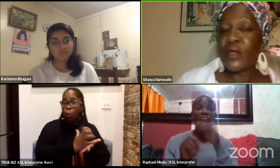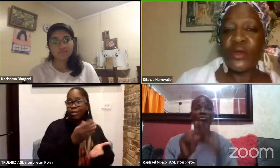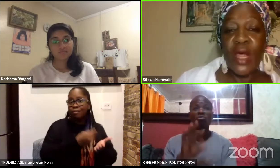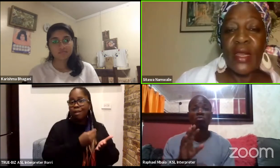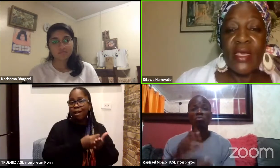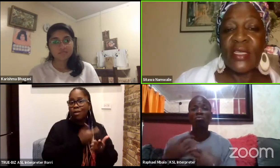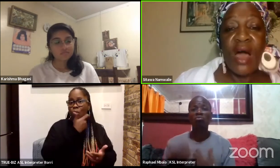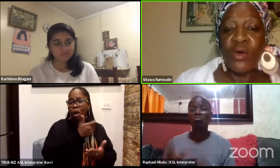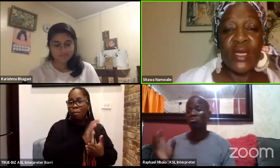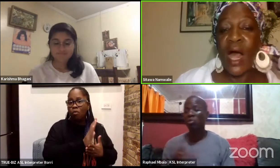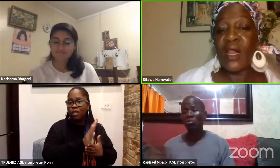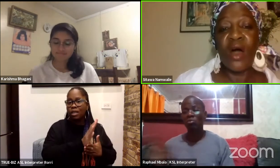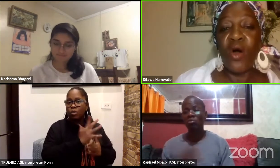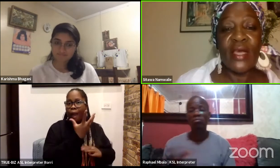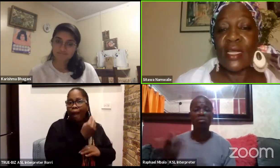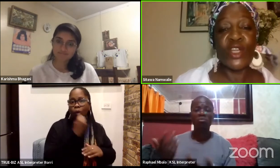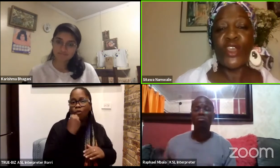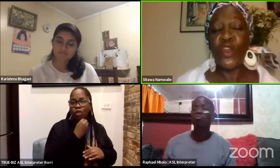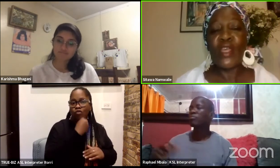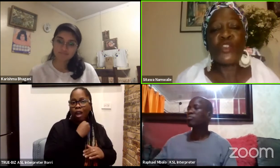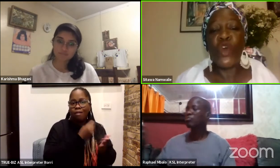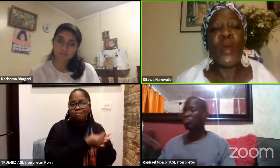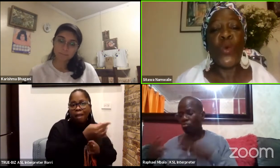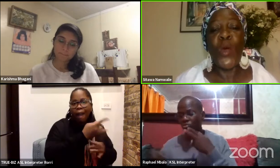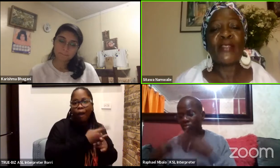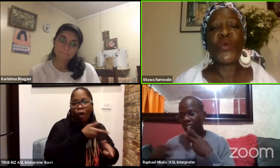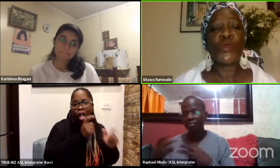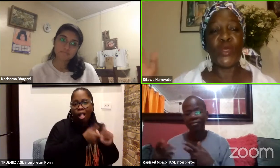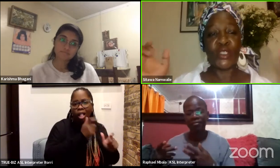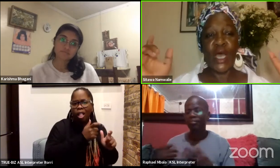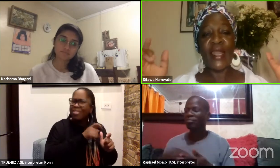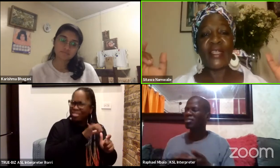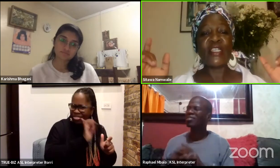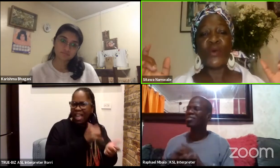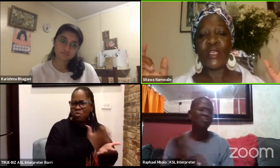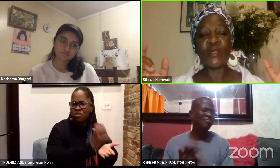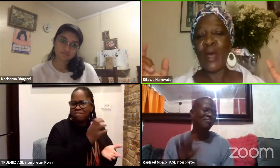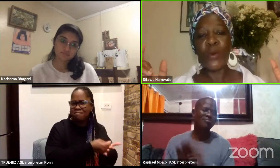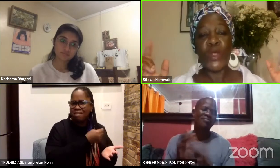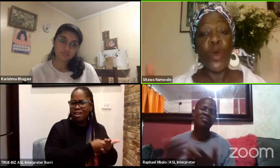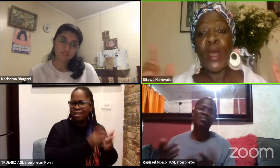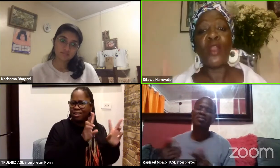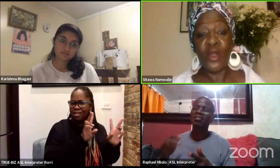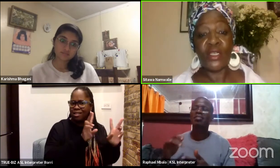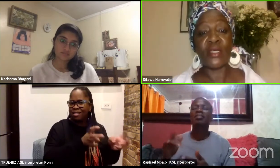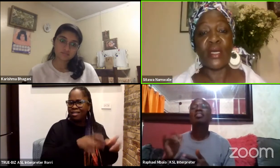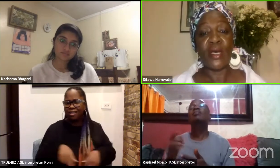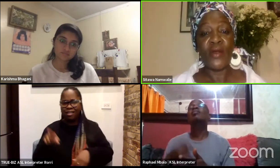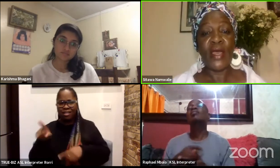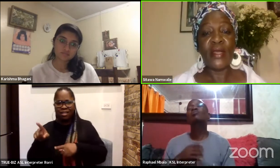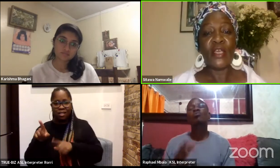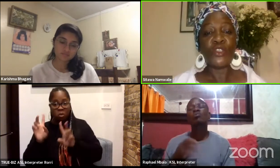go and eat out and alcohol, et cetera? There's so many ways in which we allegedly waste money, we know we're not, right?